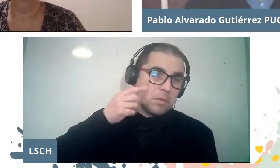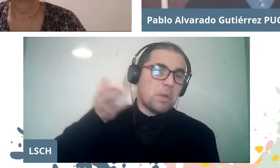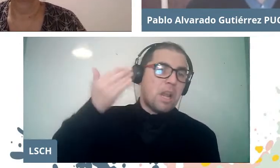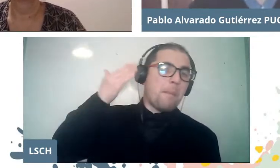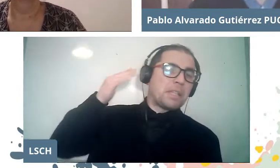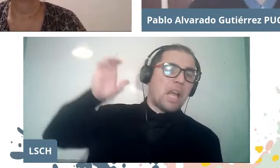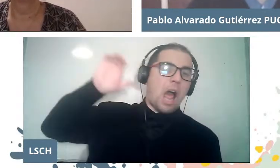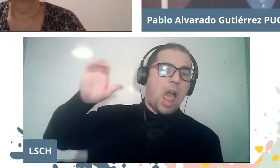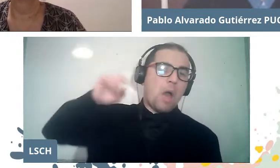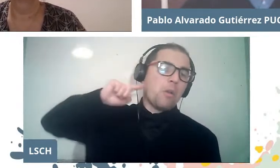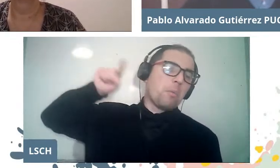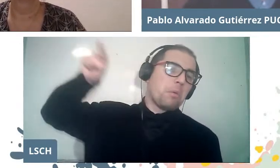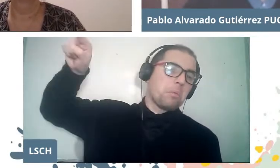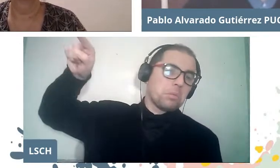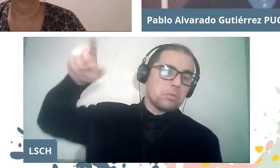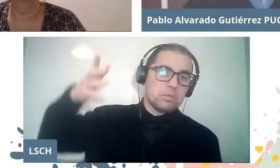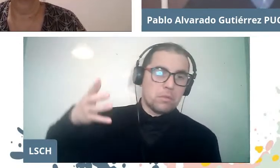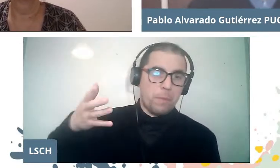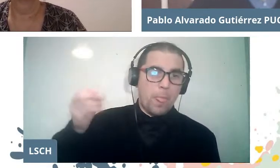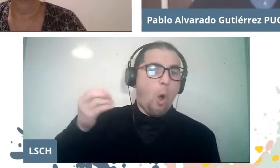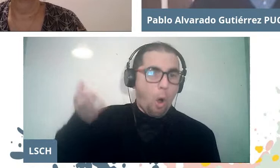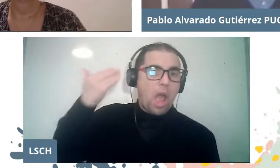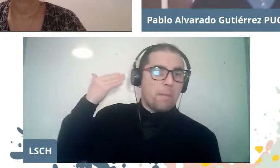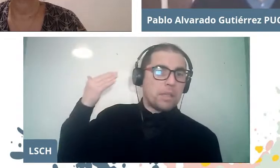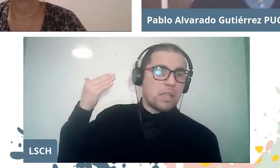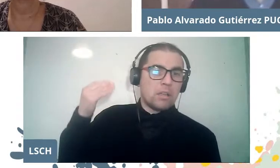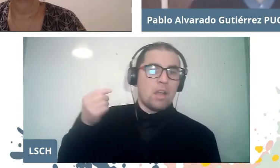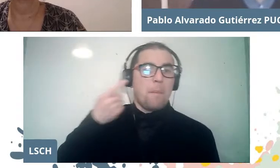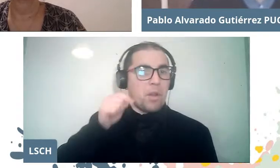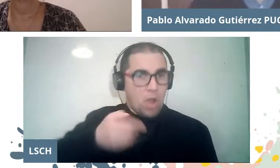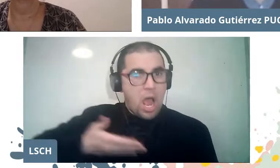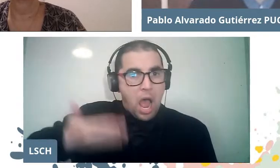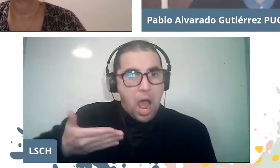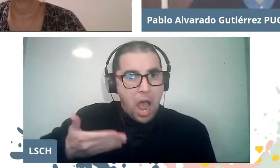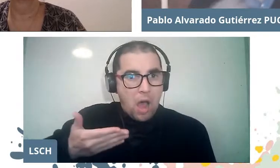and by the way, we are never listening to the current music.